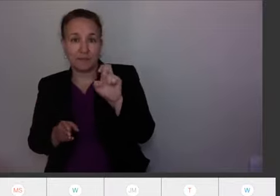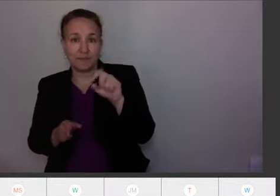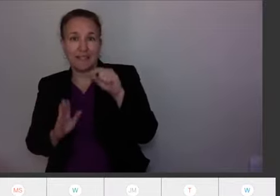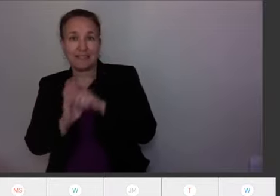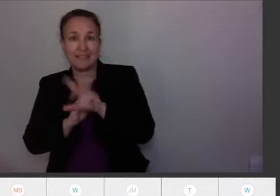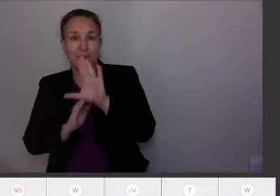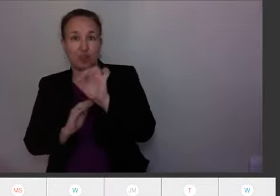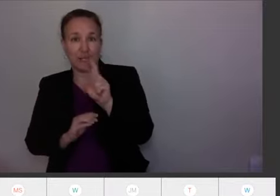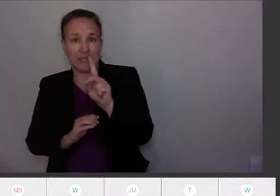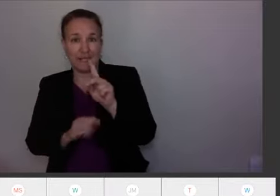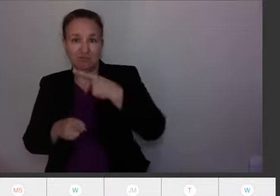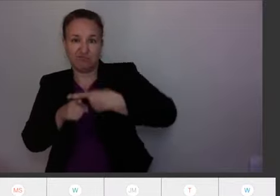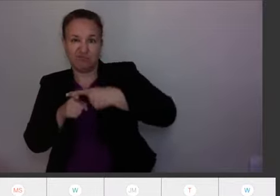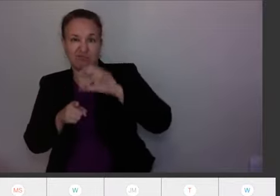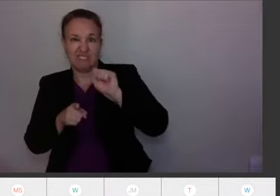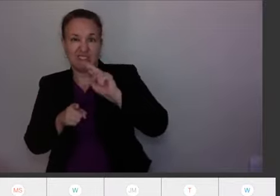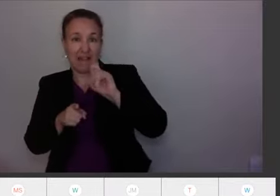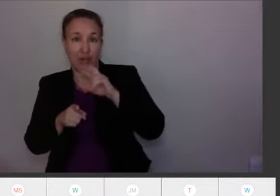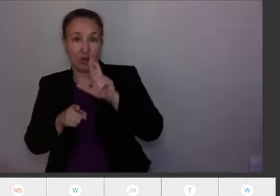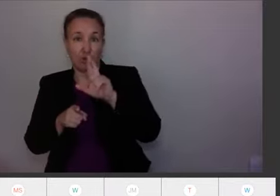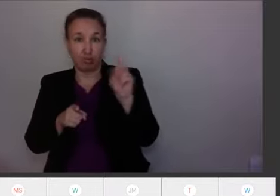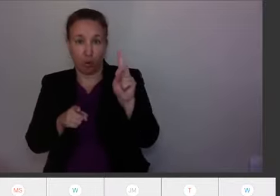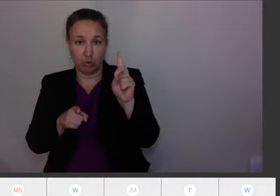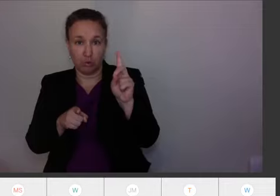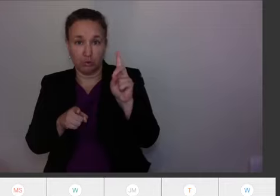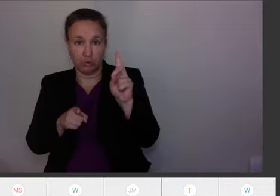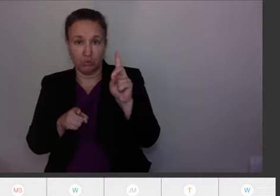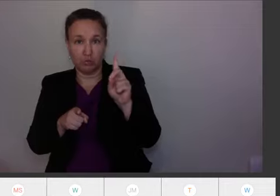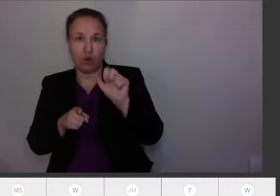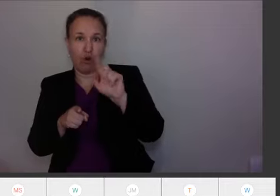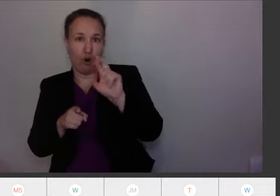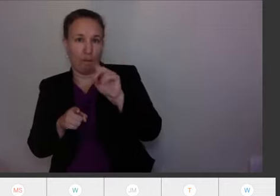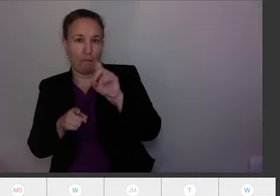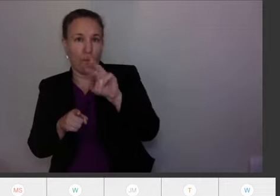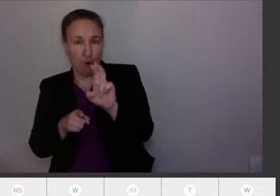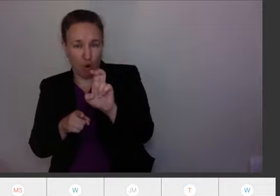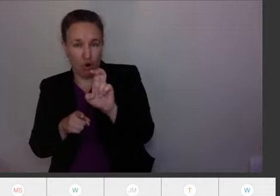snyder road the site in ardmore is at 114 west